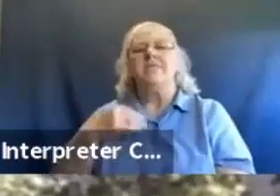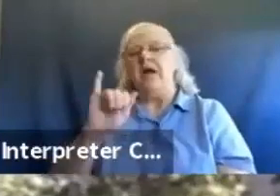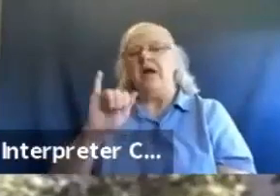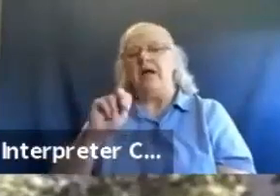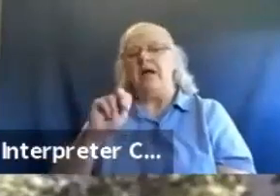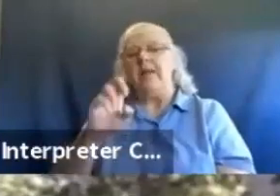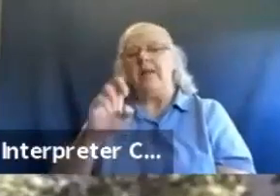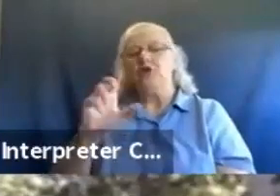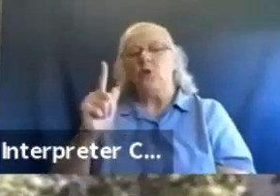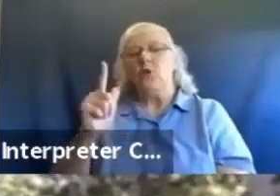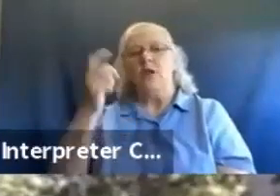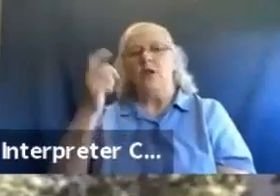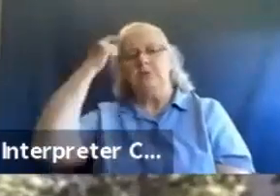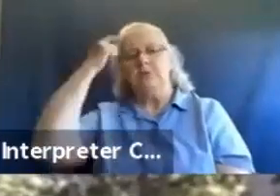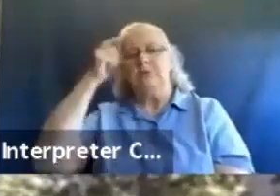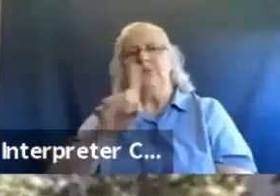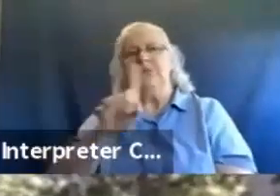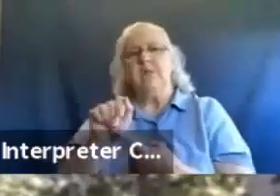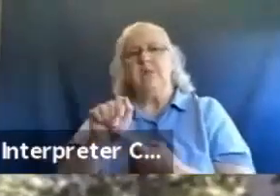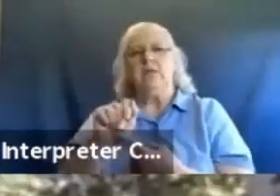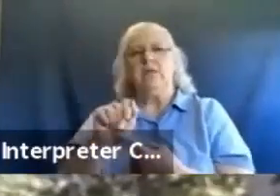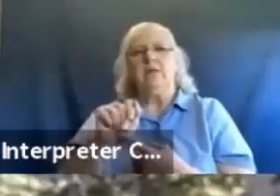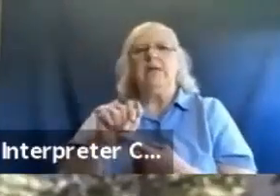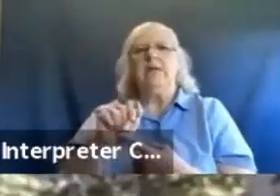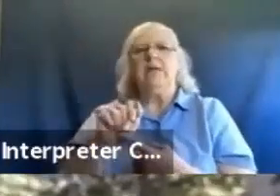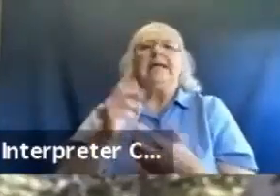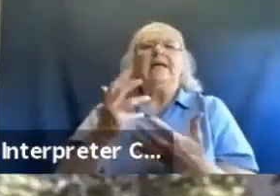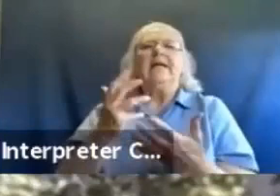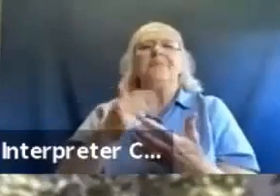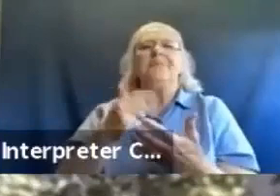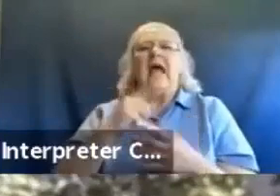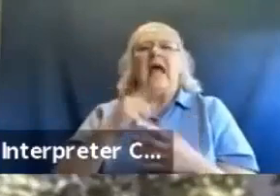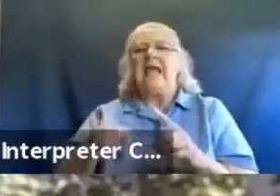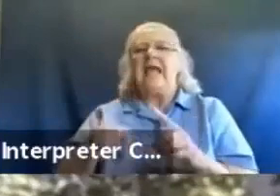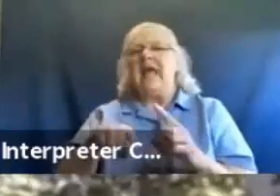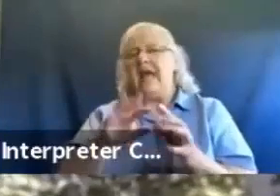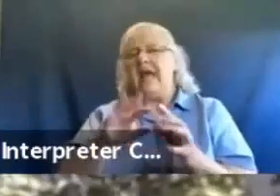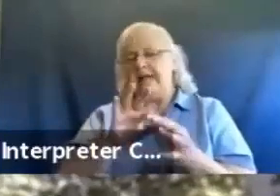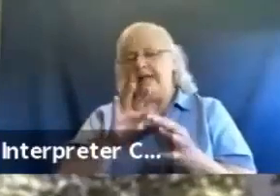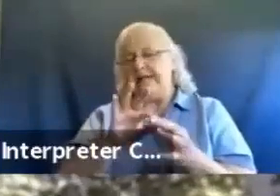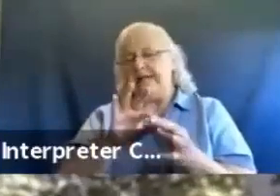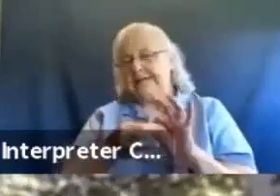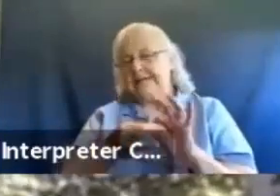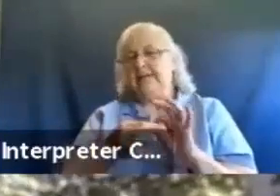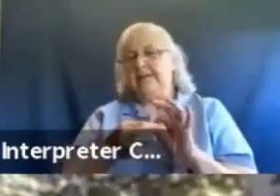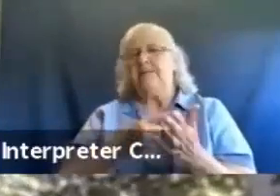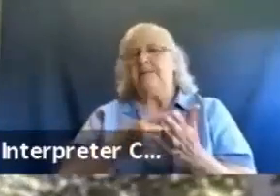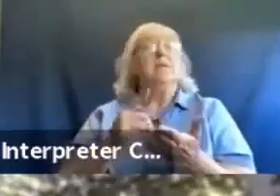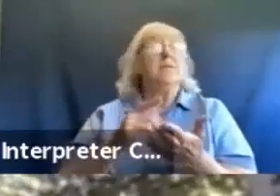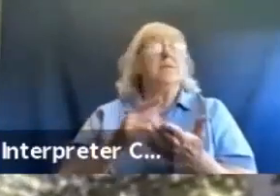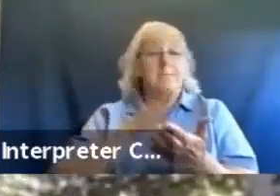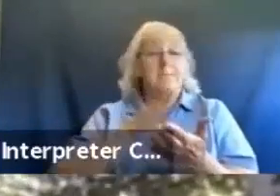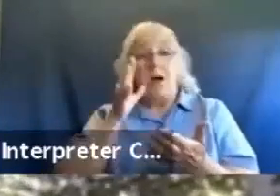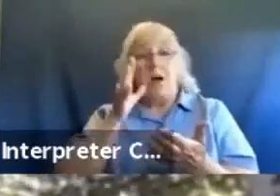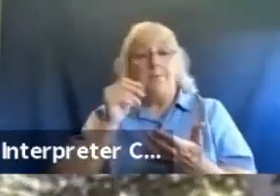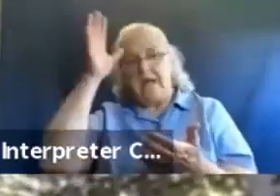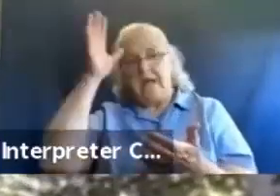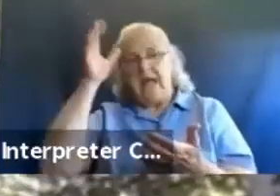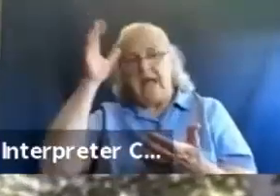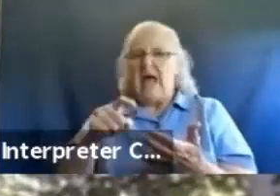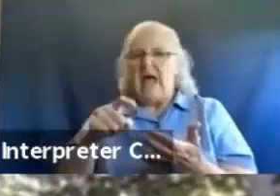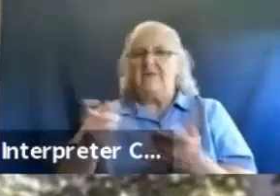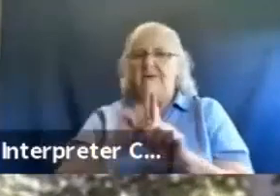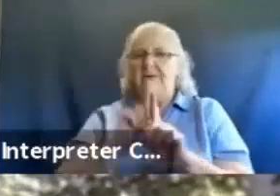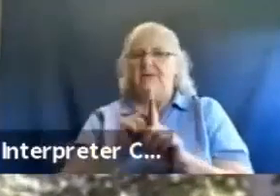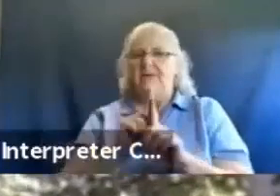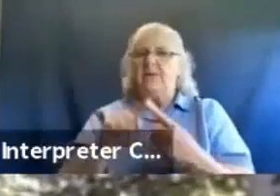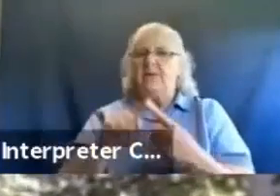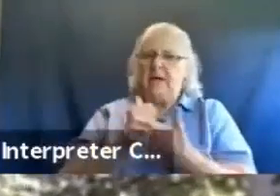: Okay.